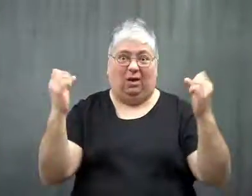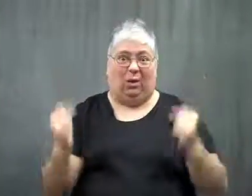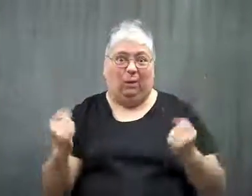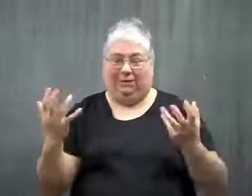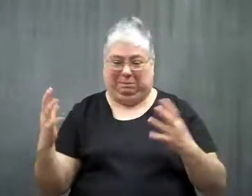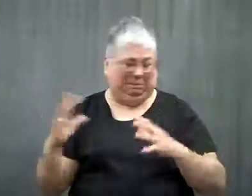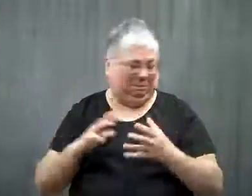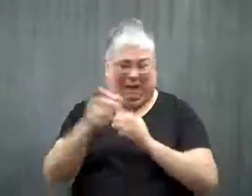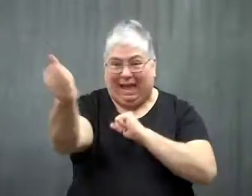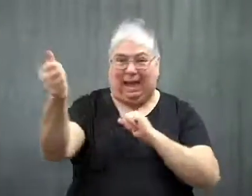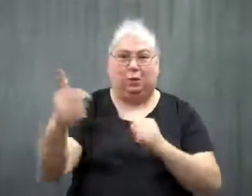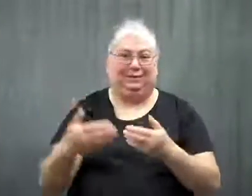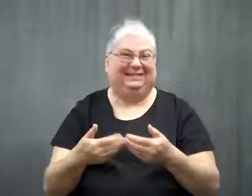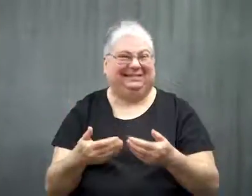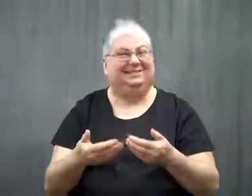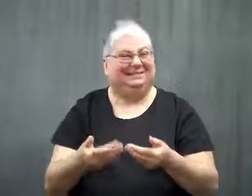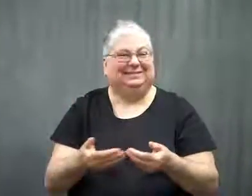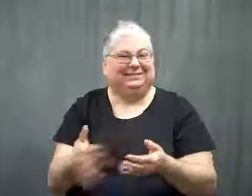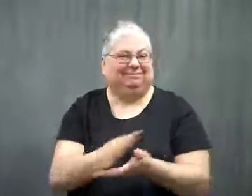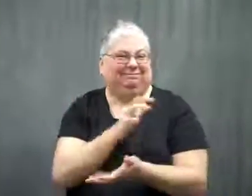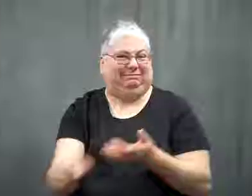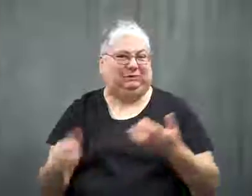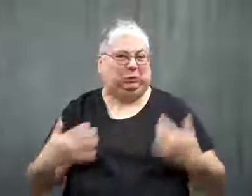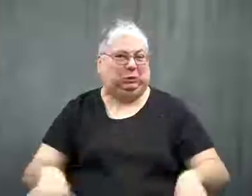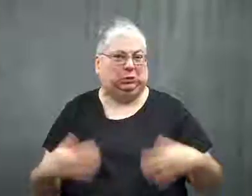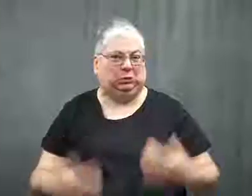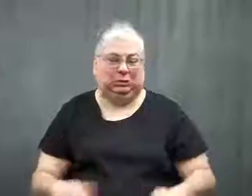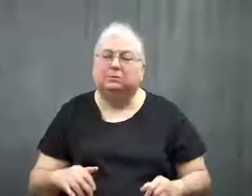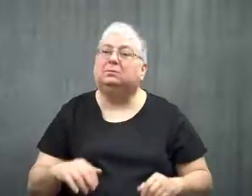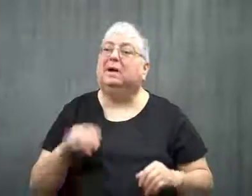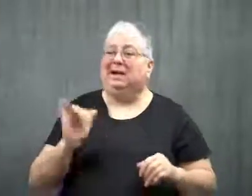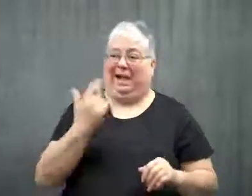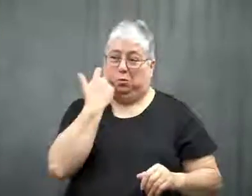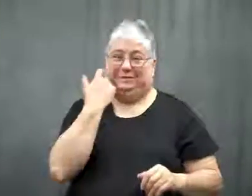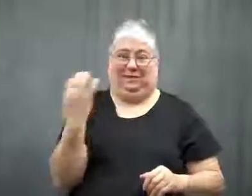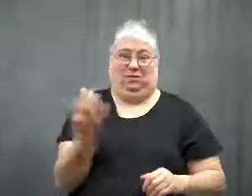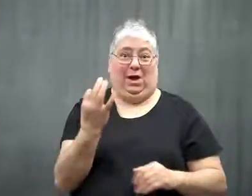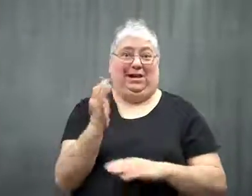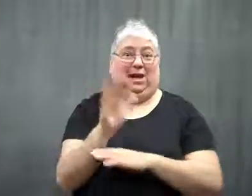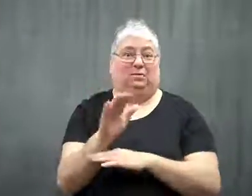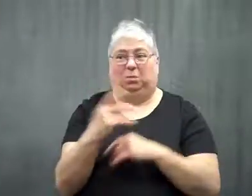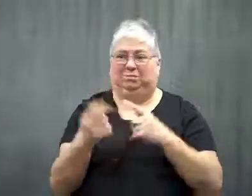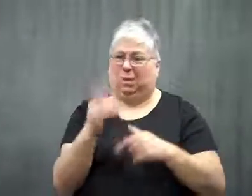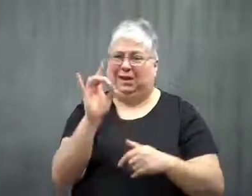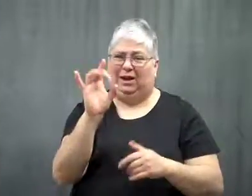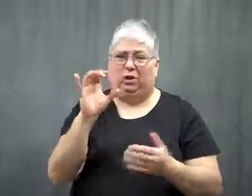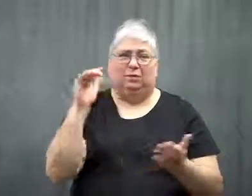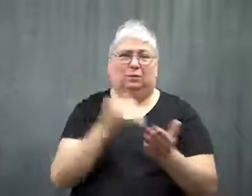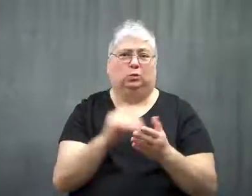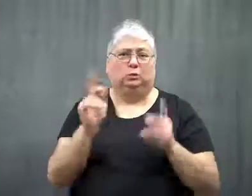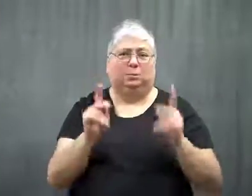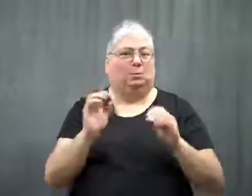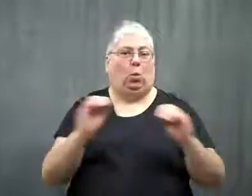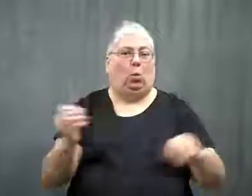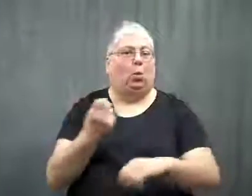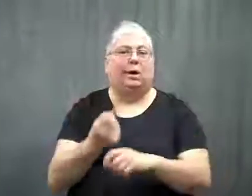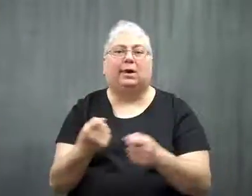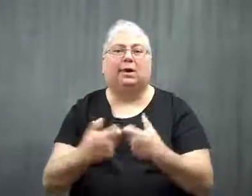so they're easily destroyed. As of Friday, about 800,000 people were without power.